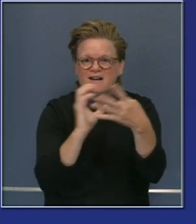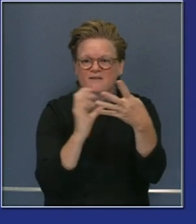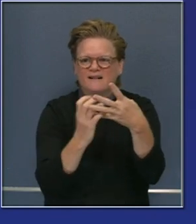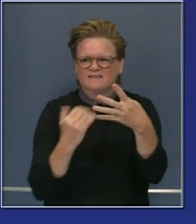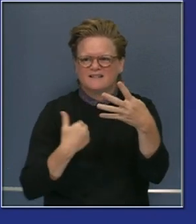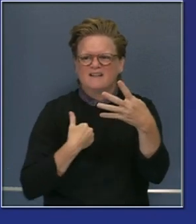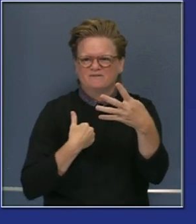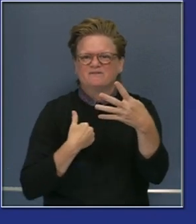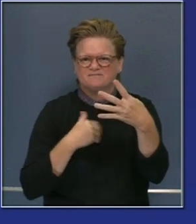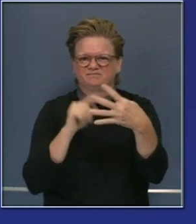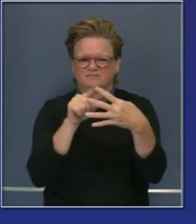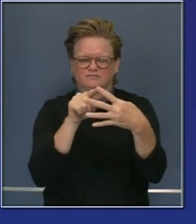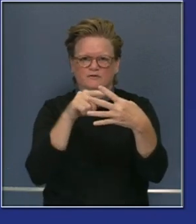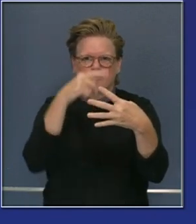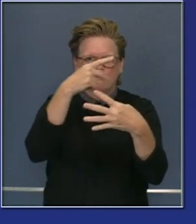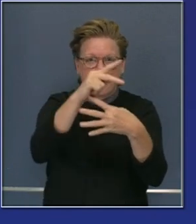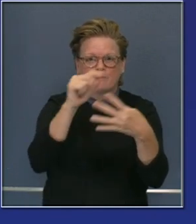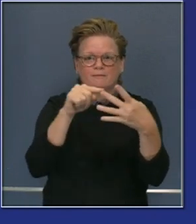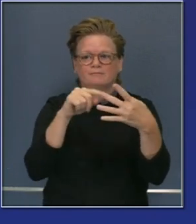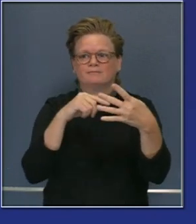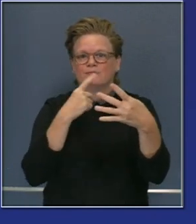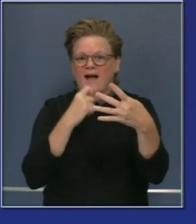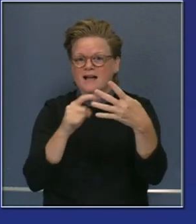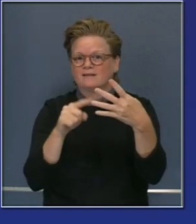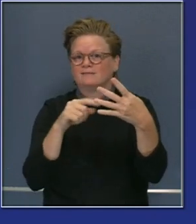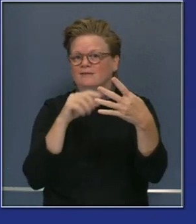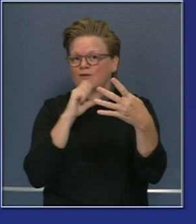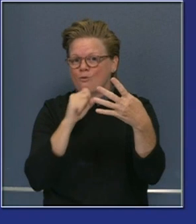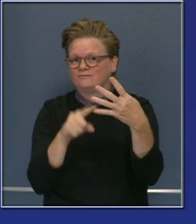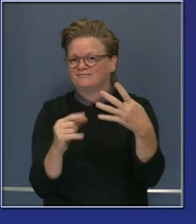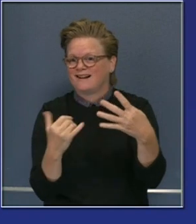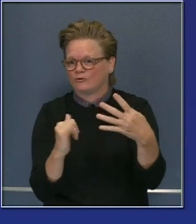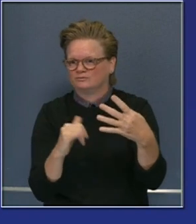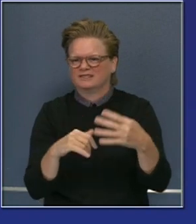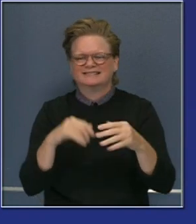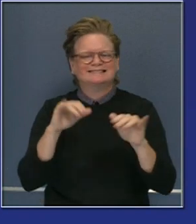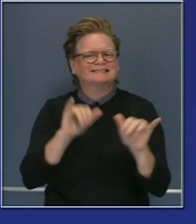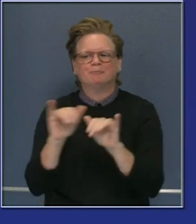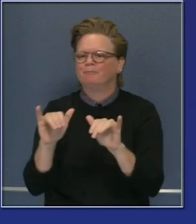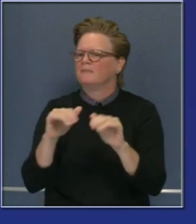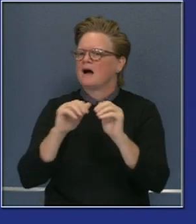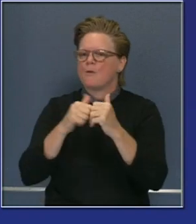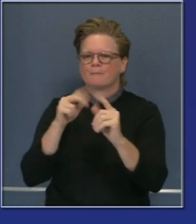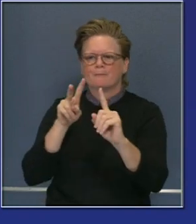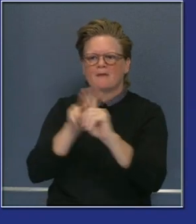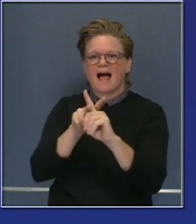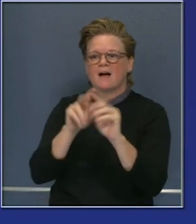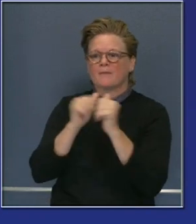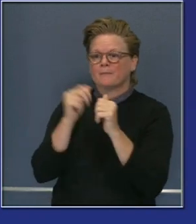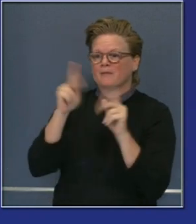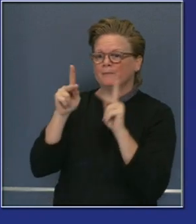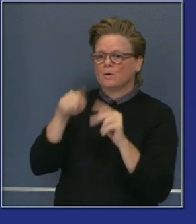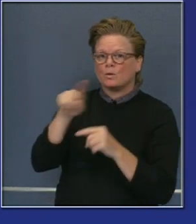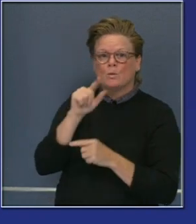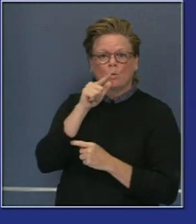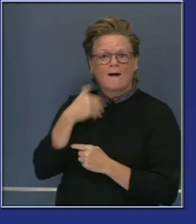WE ARE PUTTING FORTH TO GET US THROUGH THE FLU SEASON AND PREPARE FOR THE UPCOMING FLU